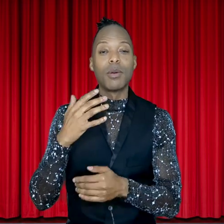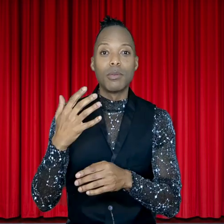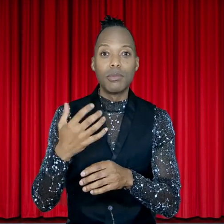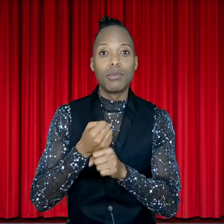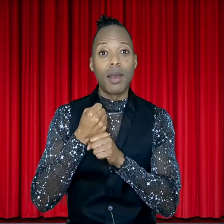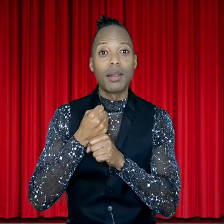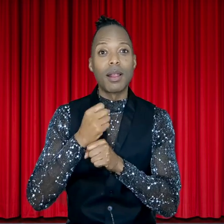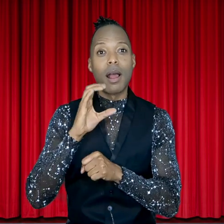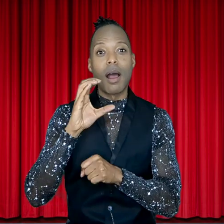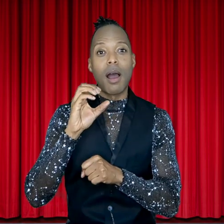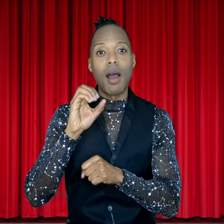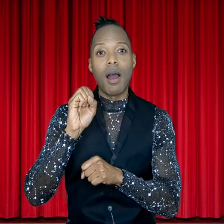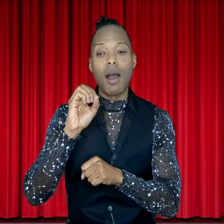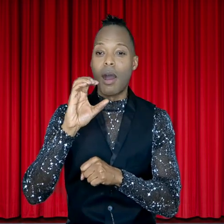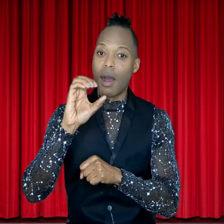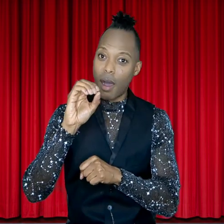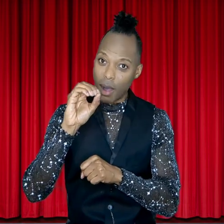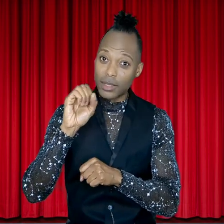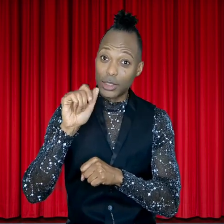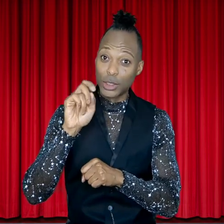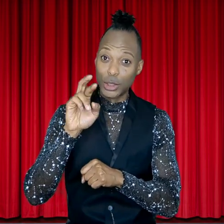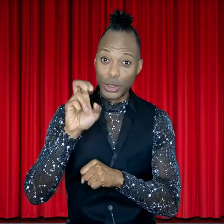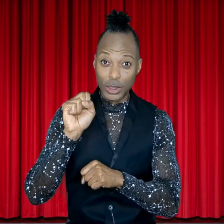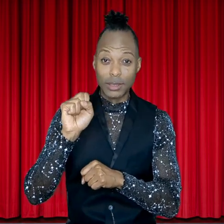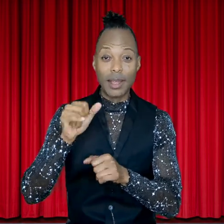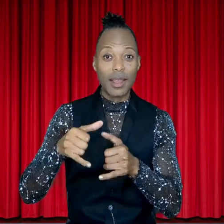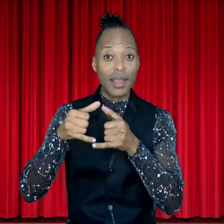herself received the Oscar Award in the past.